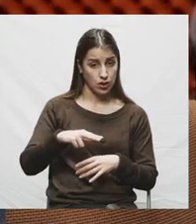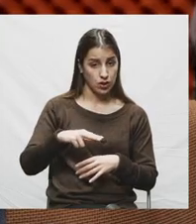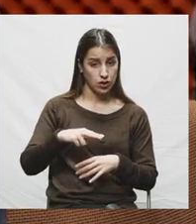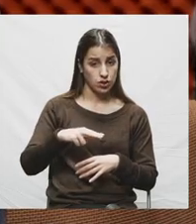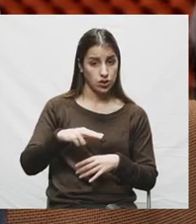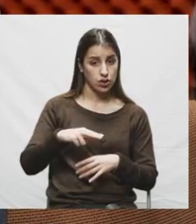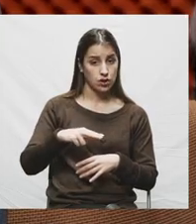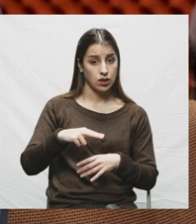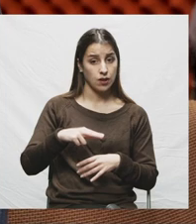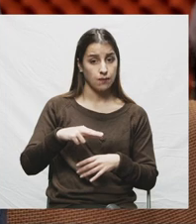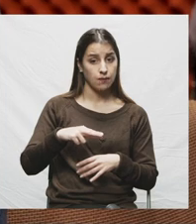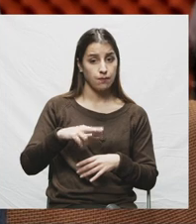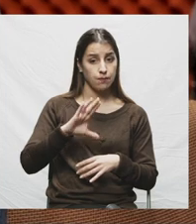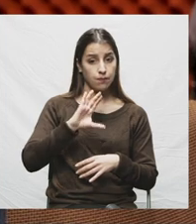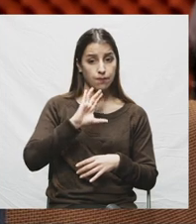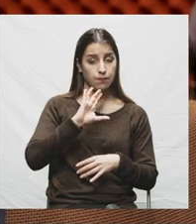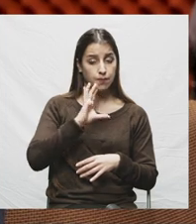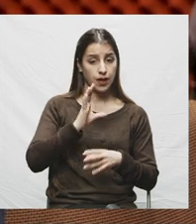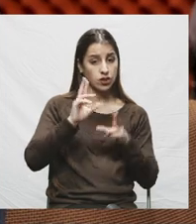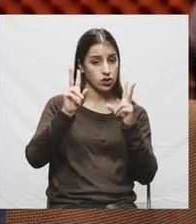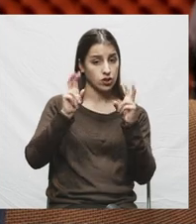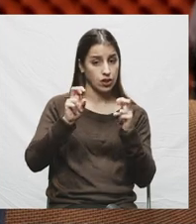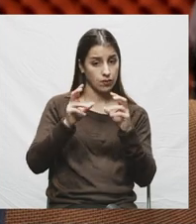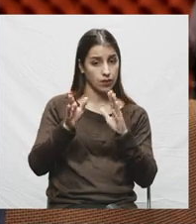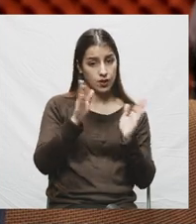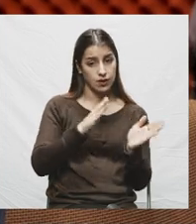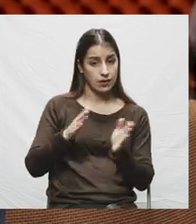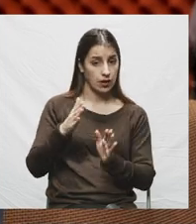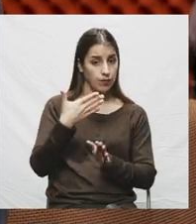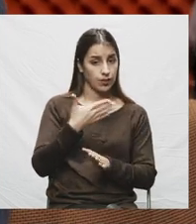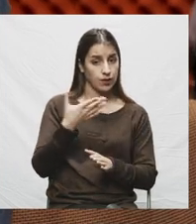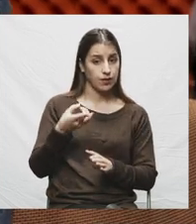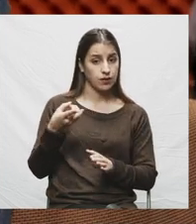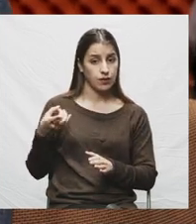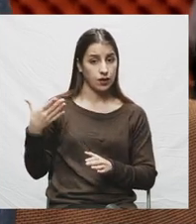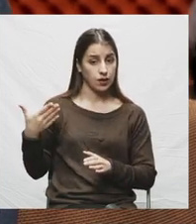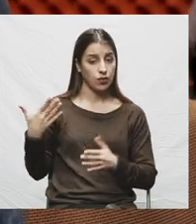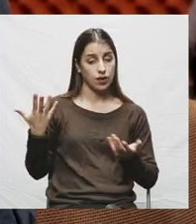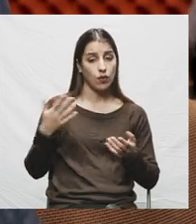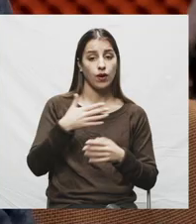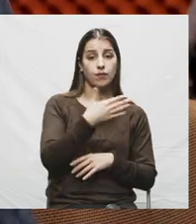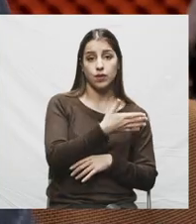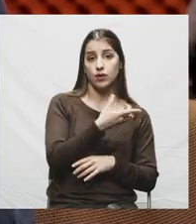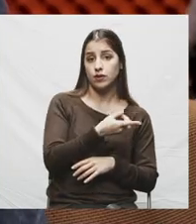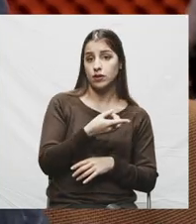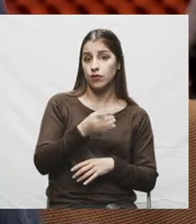because Portugal was going to be the 1991 edition’s, theme-country. Thus in 1990, they started investing… — Preparing.